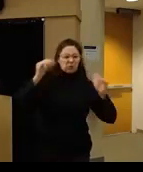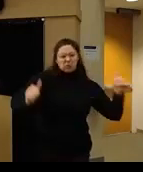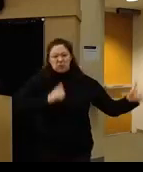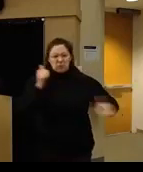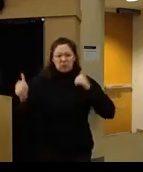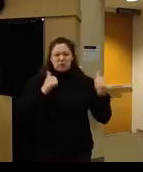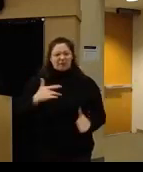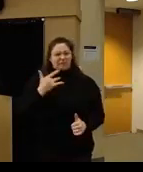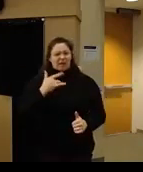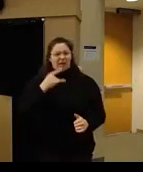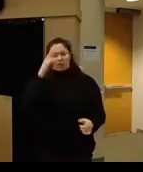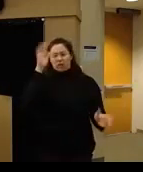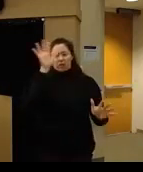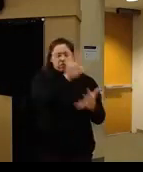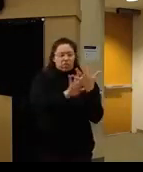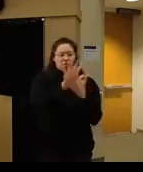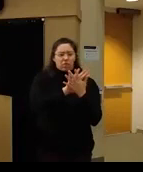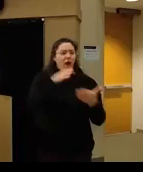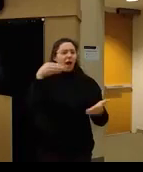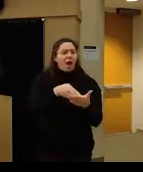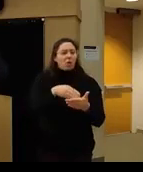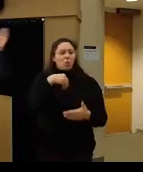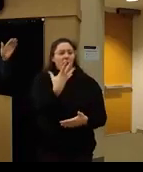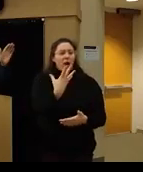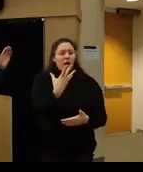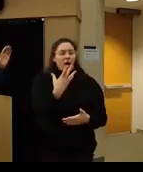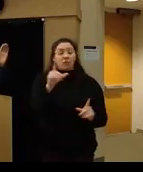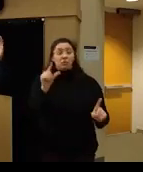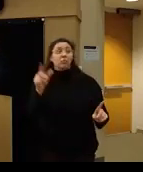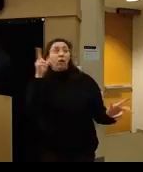feelings and delusional anti- whiteness after listening to the words of Malcolm X joining